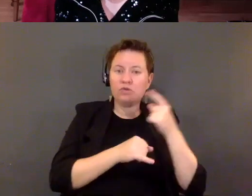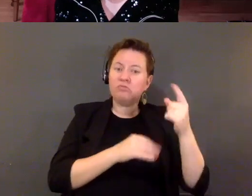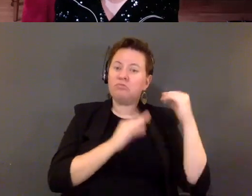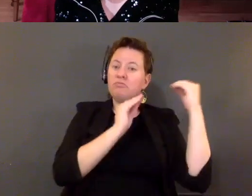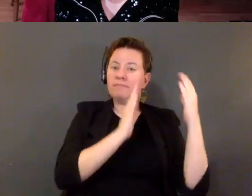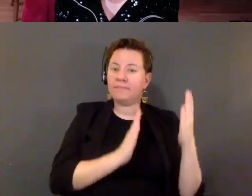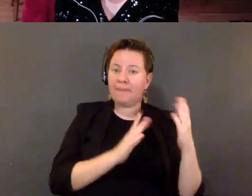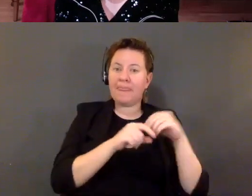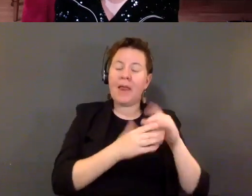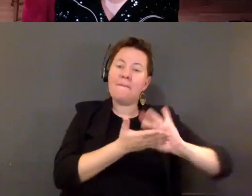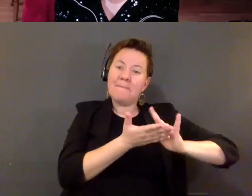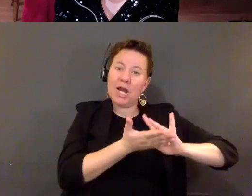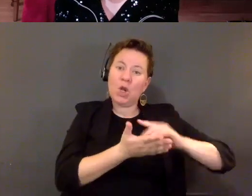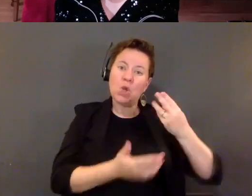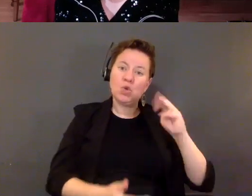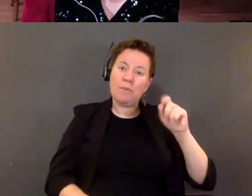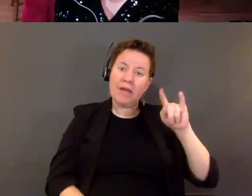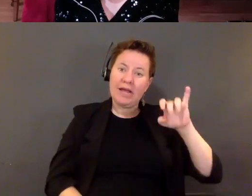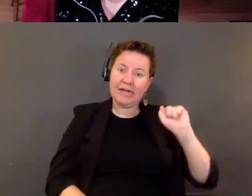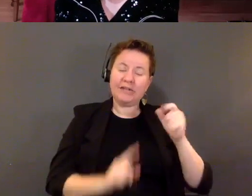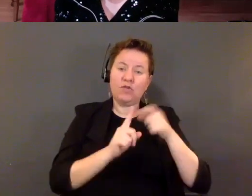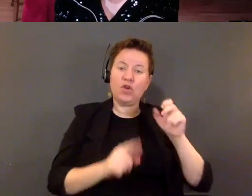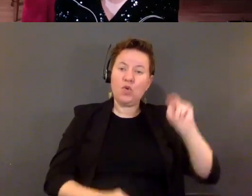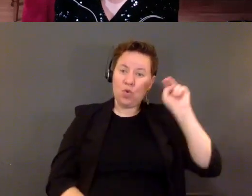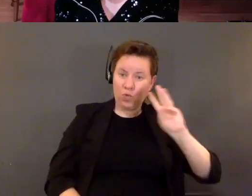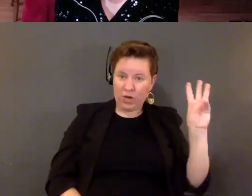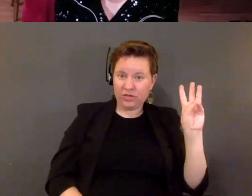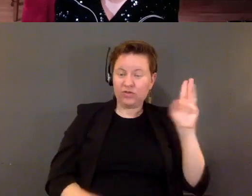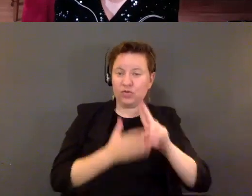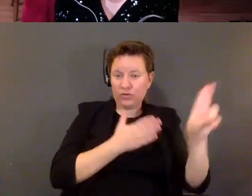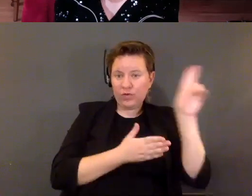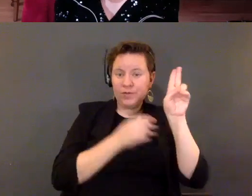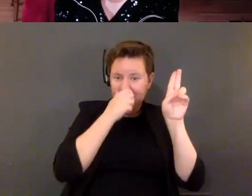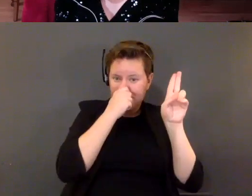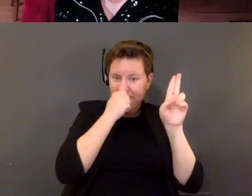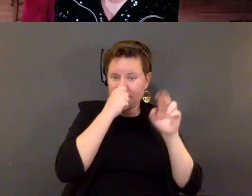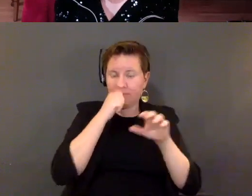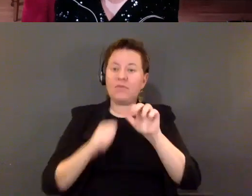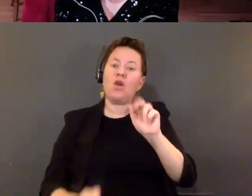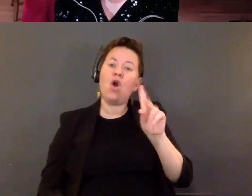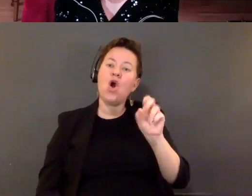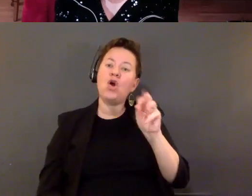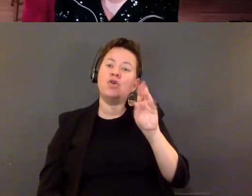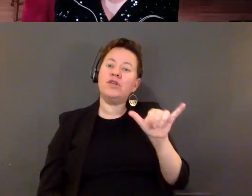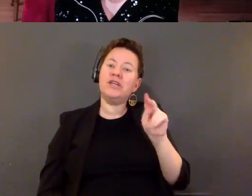medical humanities at northwestern university. Audrey Niffenegger is a visual artist and author